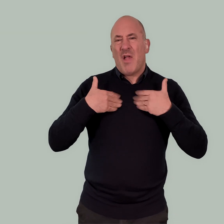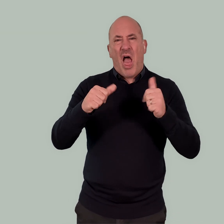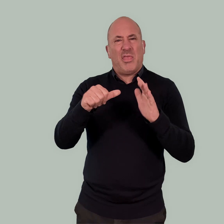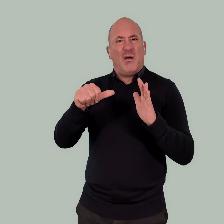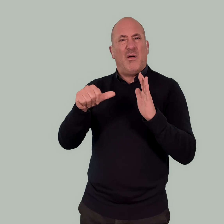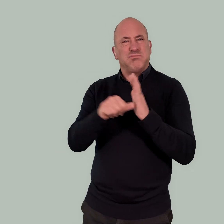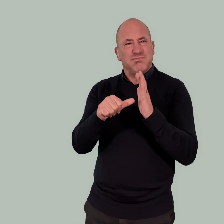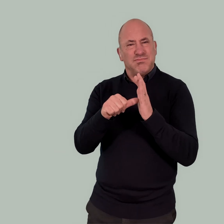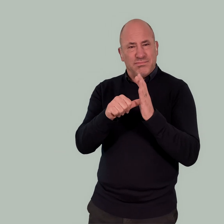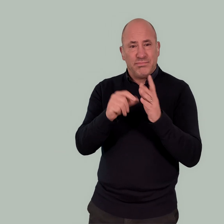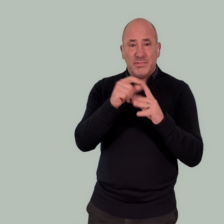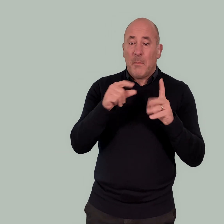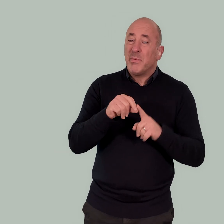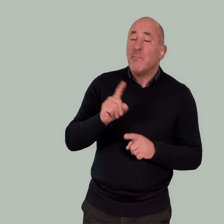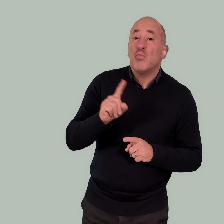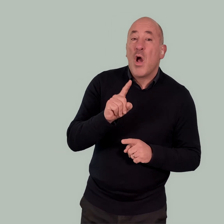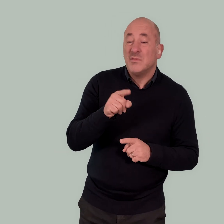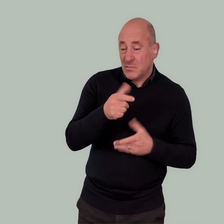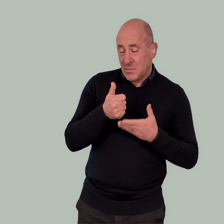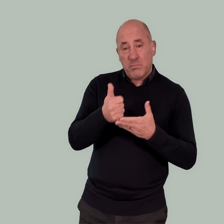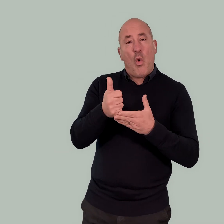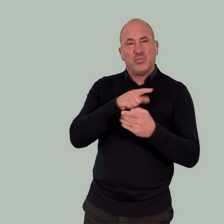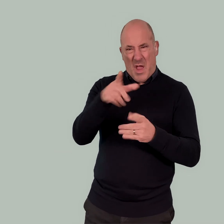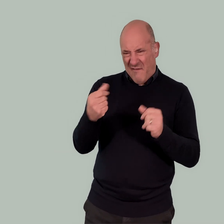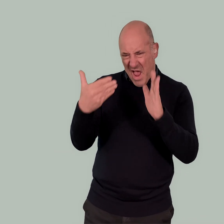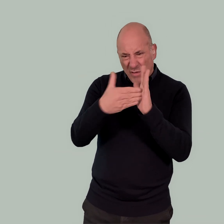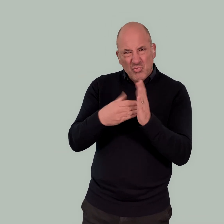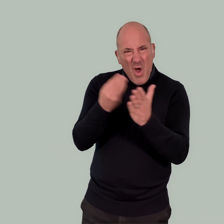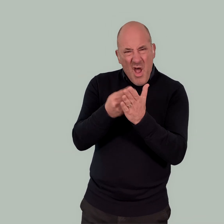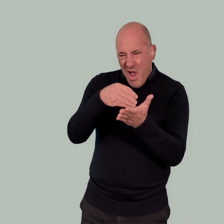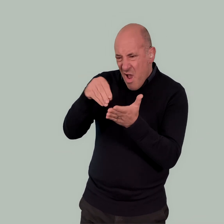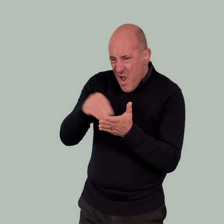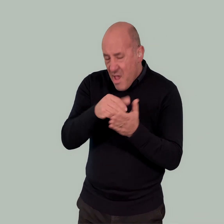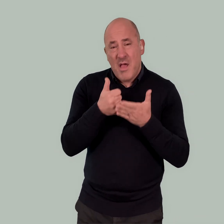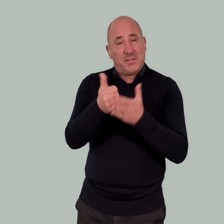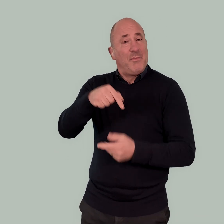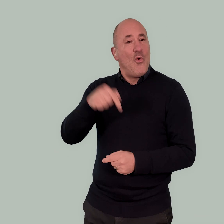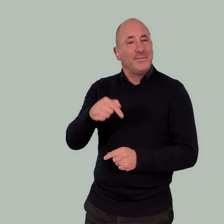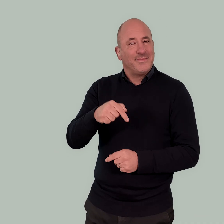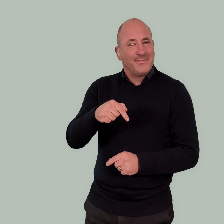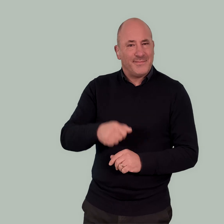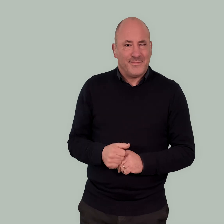faced by disabled people and people with long-term health conditions.